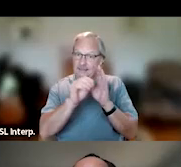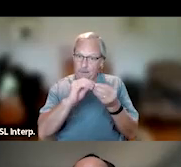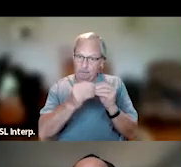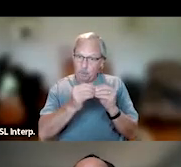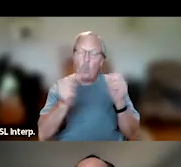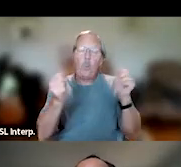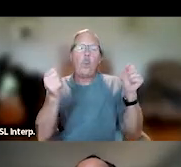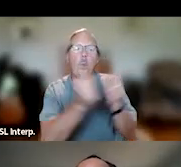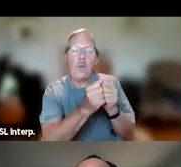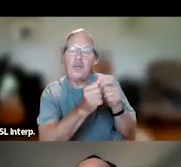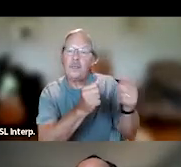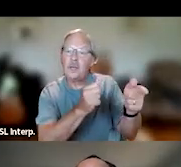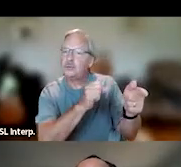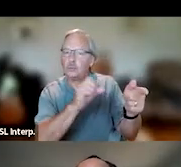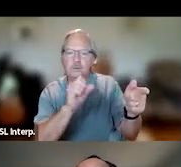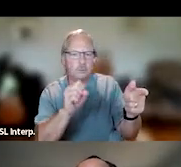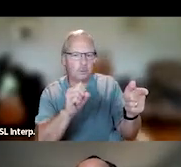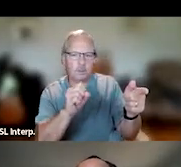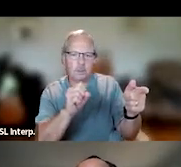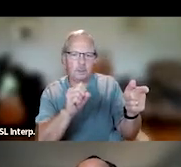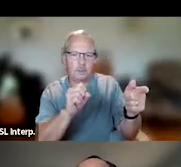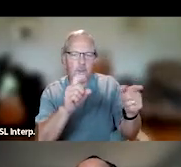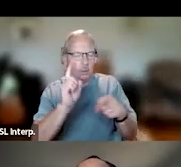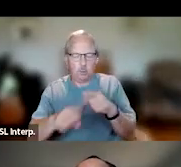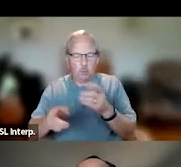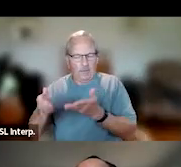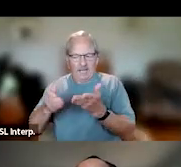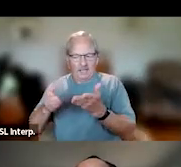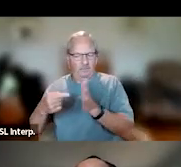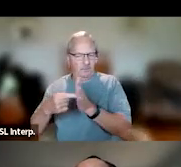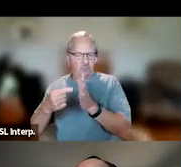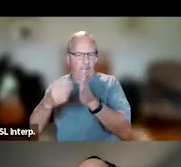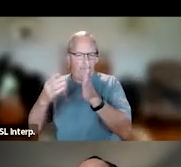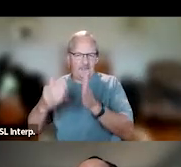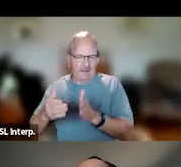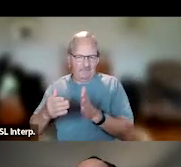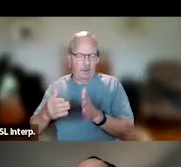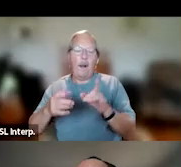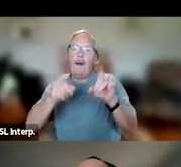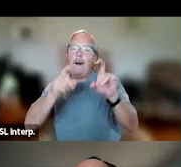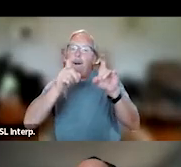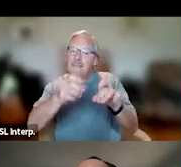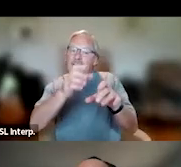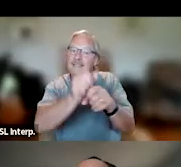You will not be able to serve as someone's representative unless you have a rep ID number.